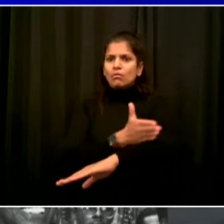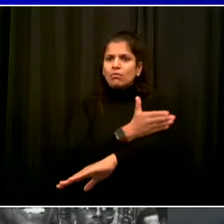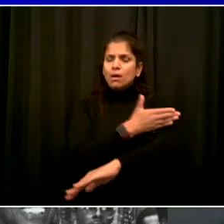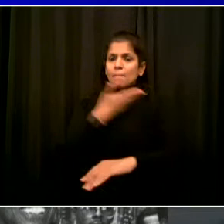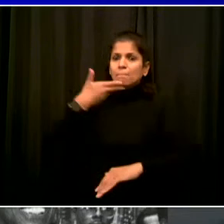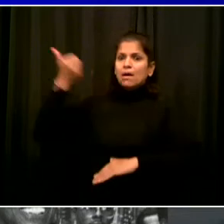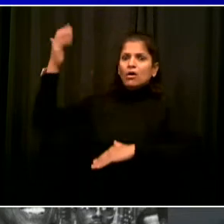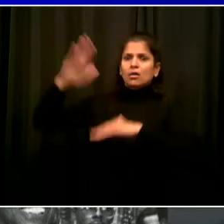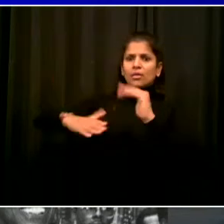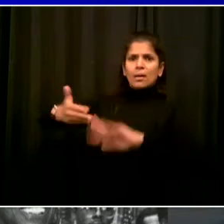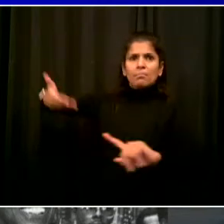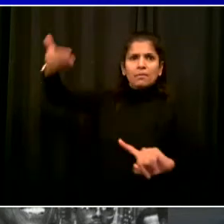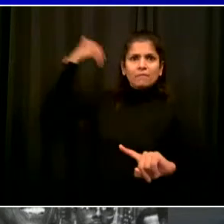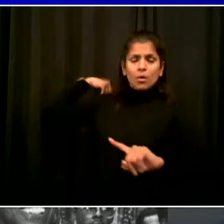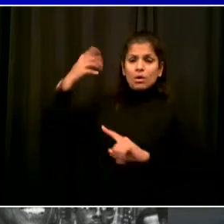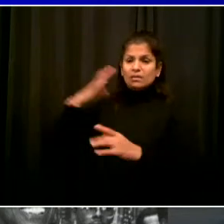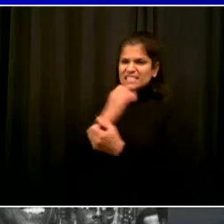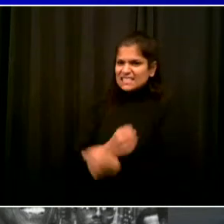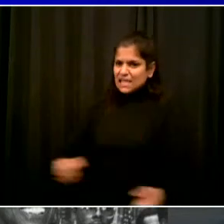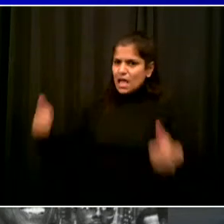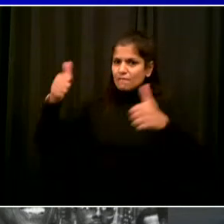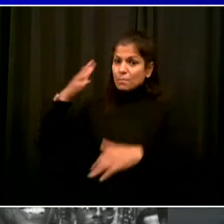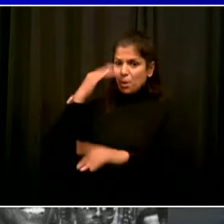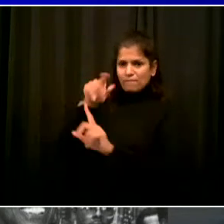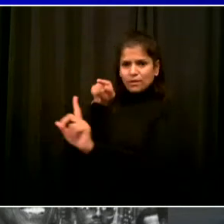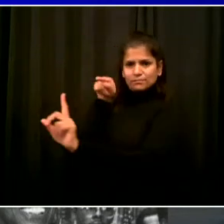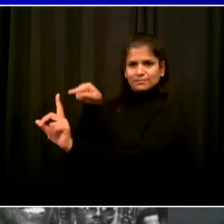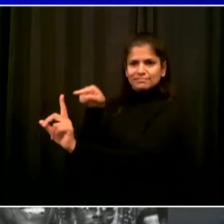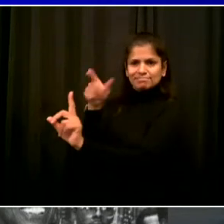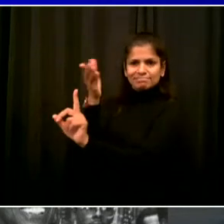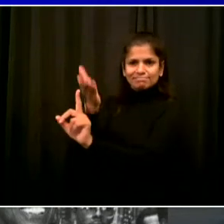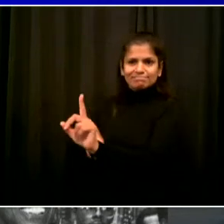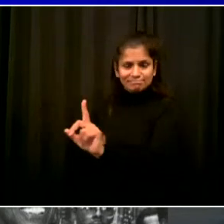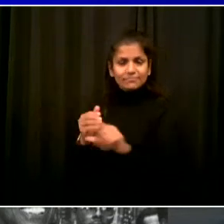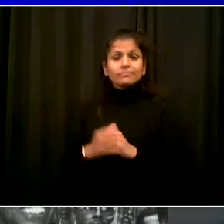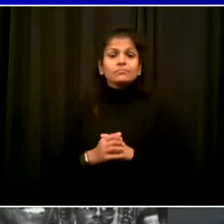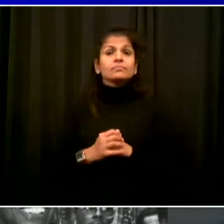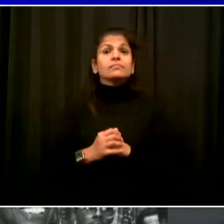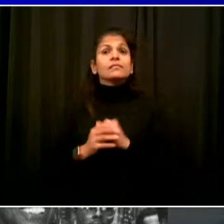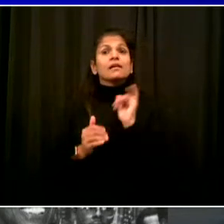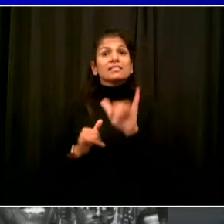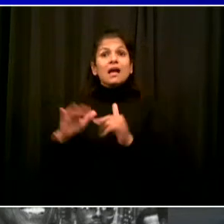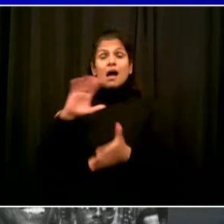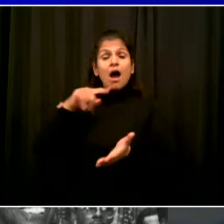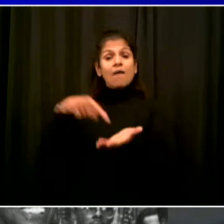BECOMING A MUCH SAFER CITY WITH HET FESA STREETS, SAFE CITY PROGRAM. ANAN ADLL OF THE AFFORDABLE HOUSING THAT HE